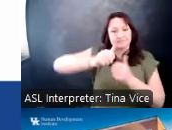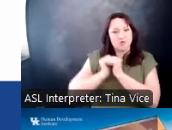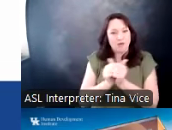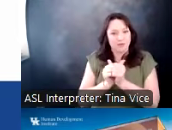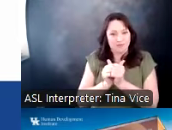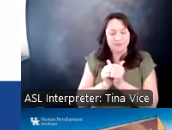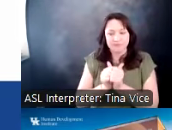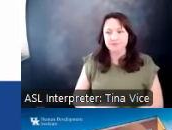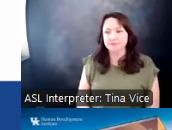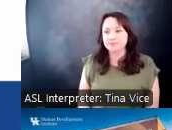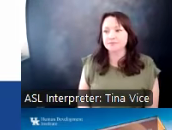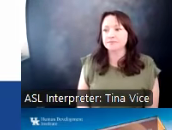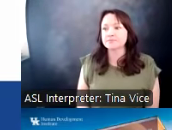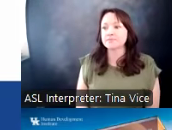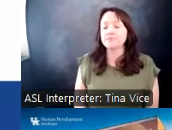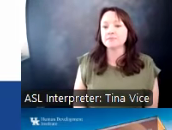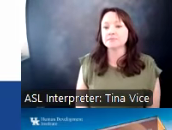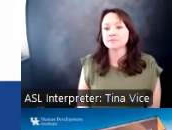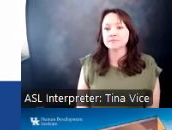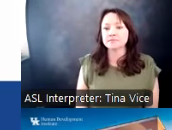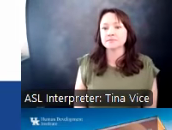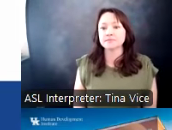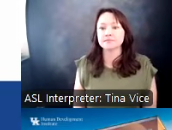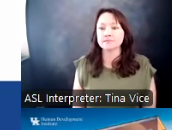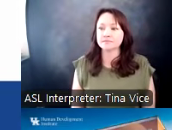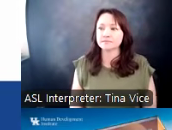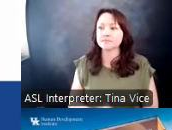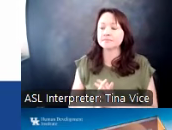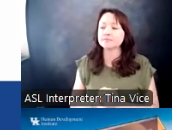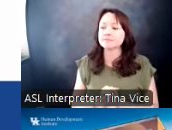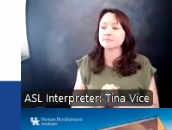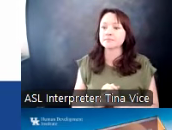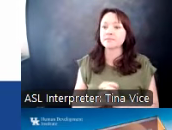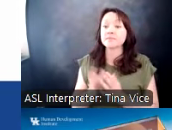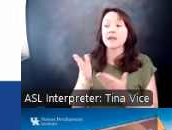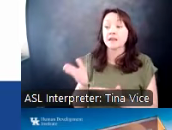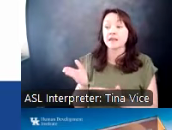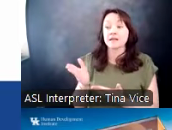And then um this this need for inclusion and